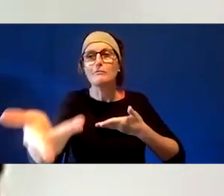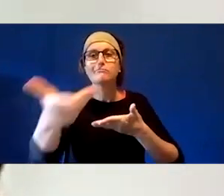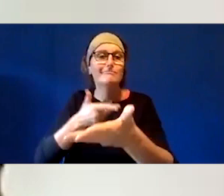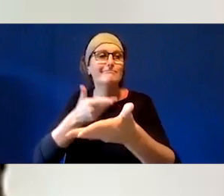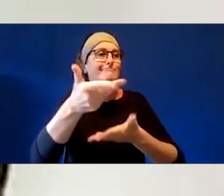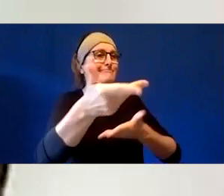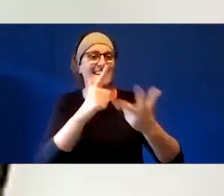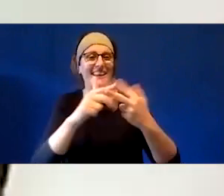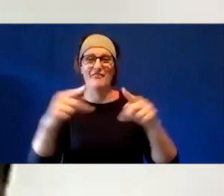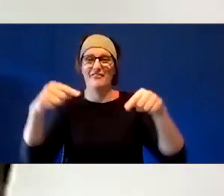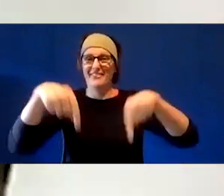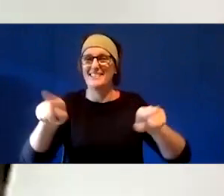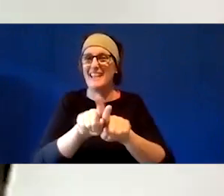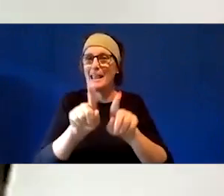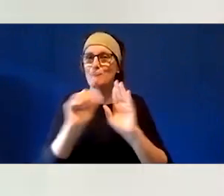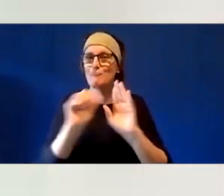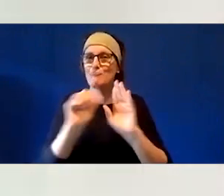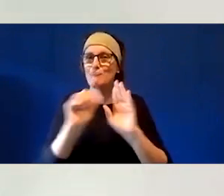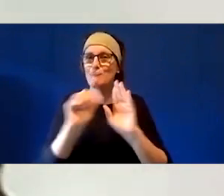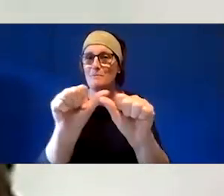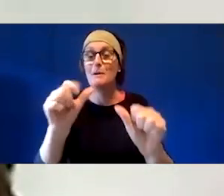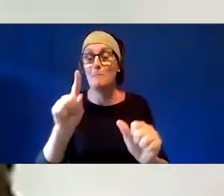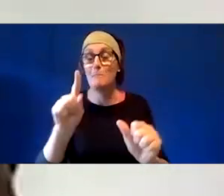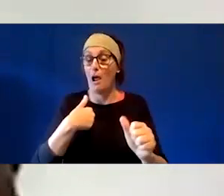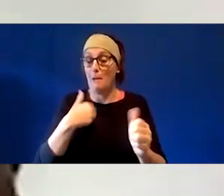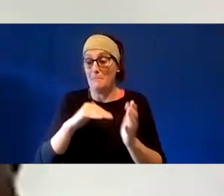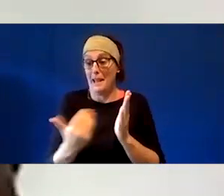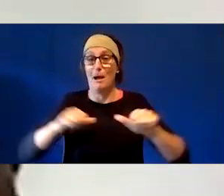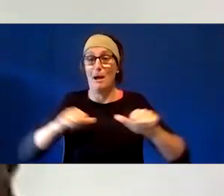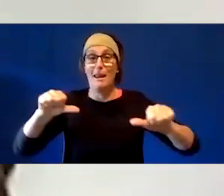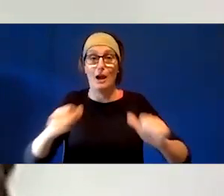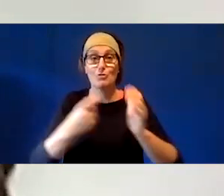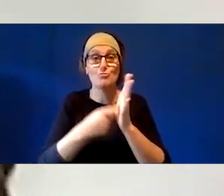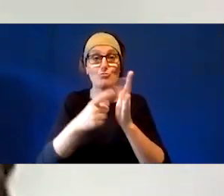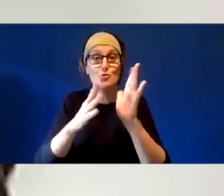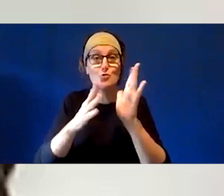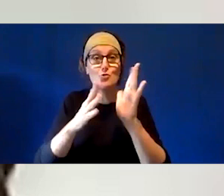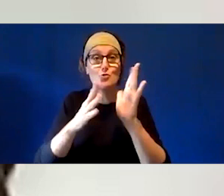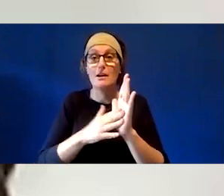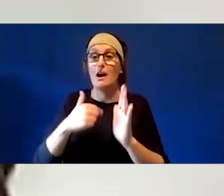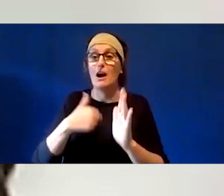But I'm currently doing this in my lounge room and I have my teenage friend in the background hoping the baby